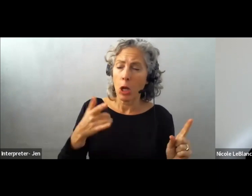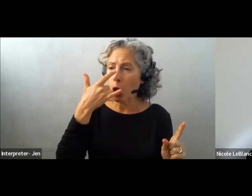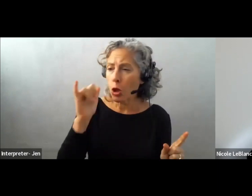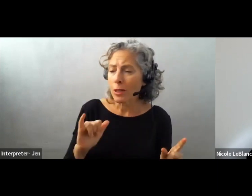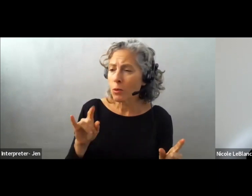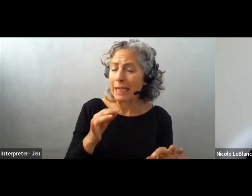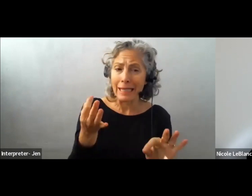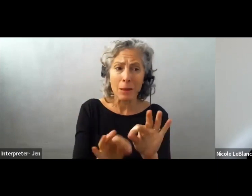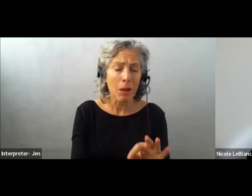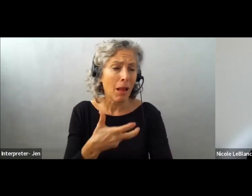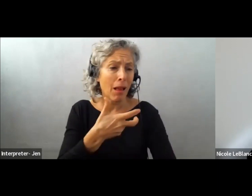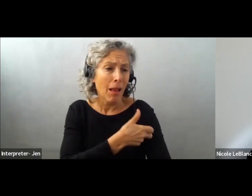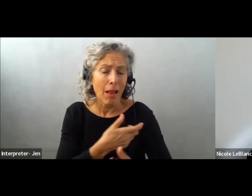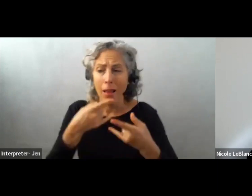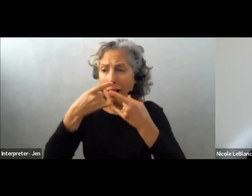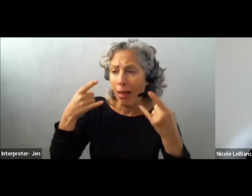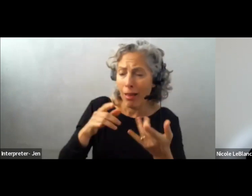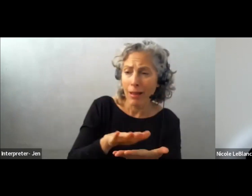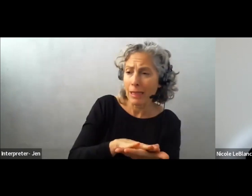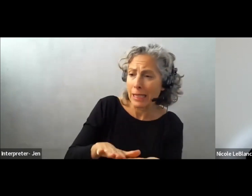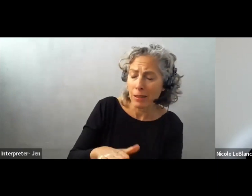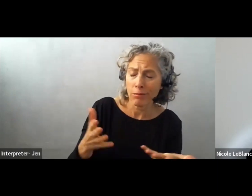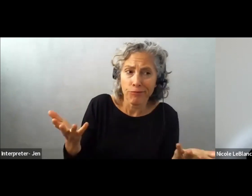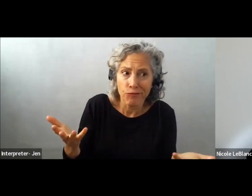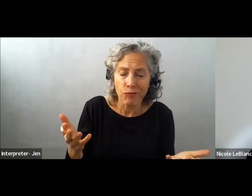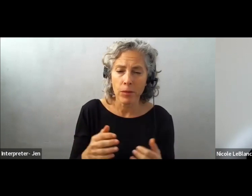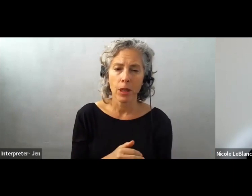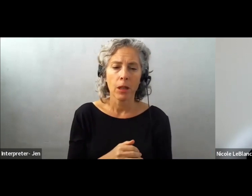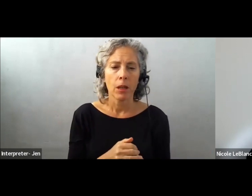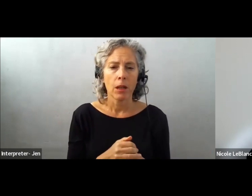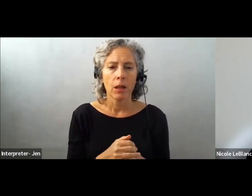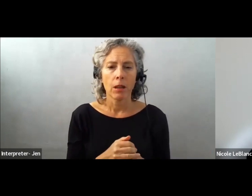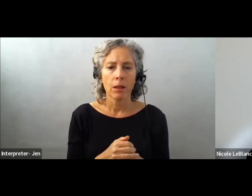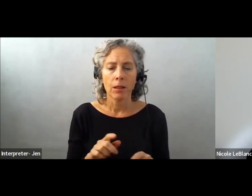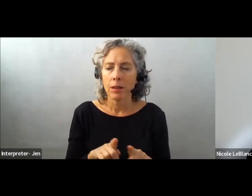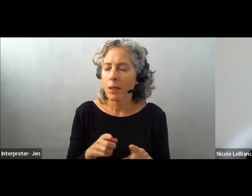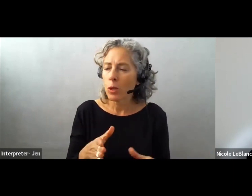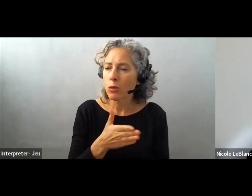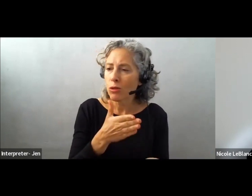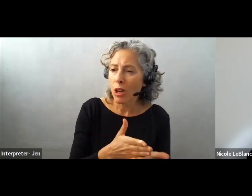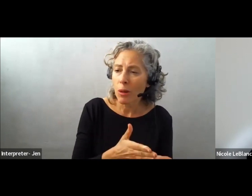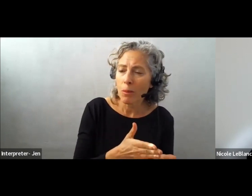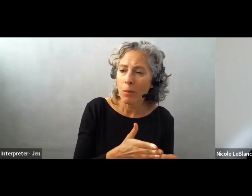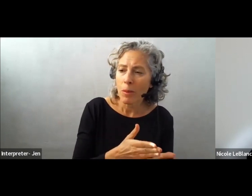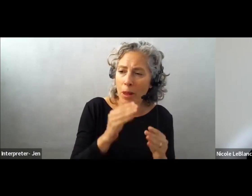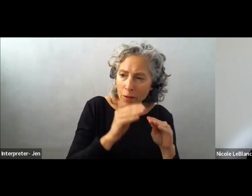Vaccines masking hygiene theater. Given that the same way you stop this virus, pandemic viruses the same way you stop